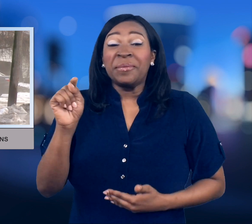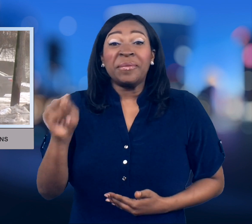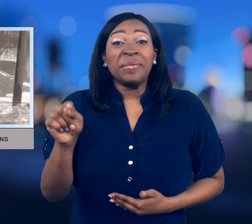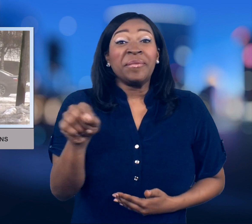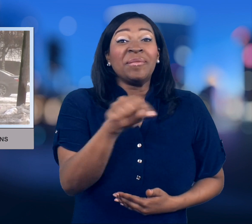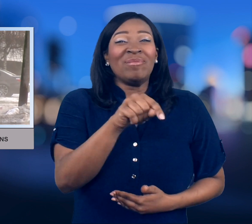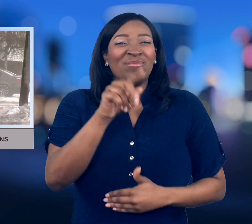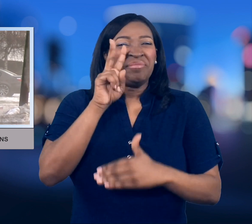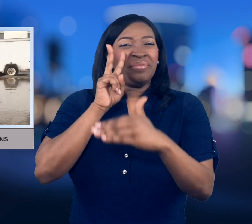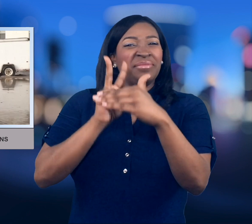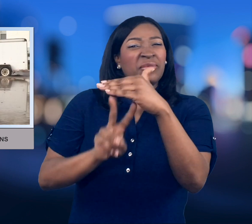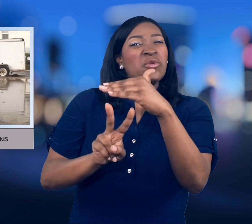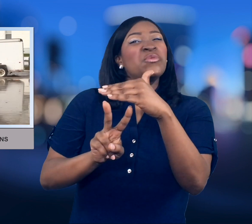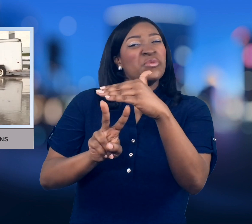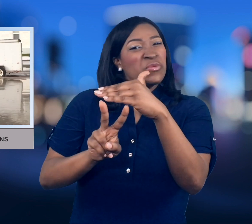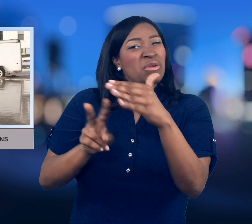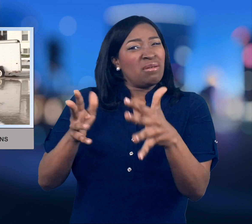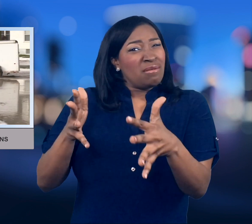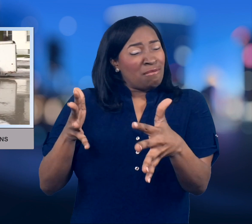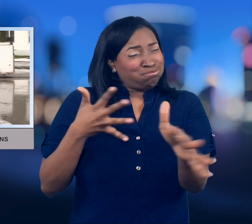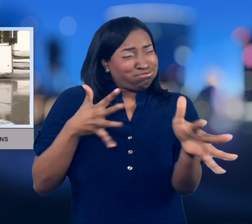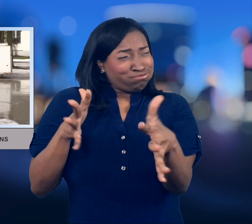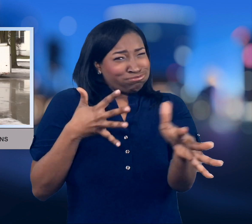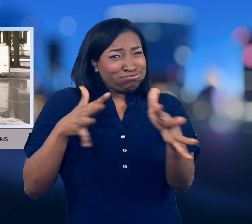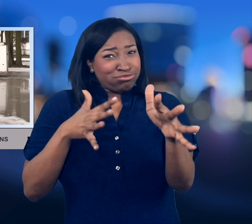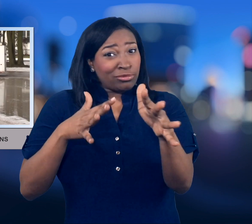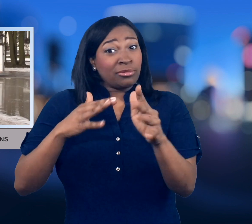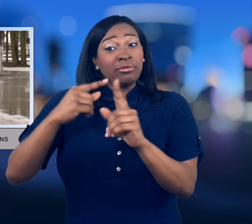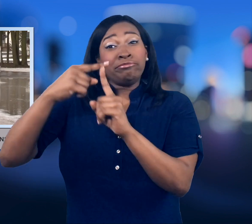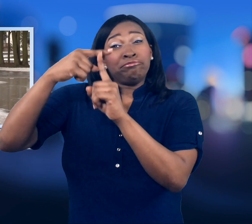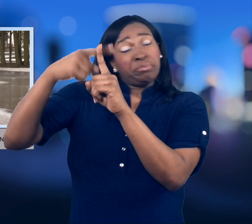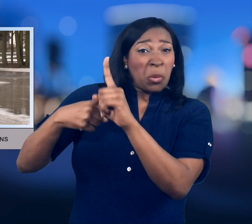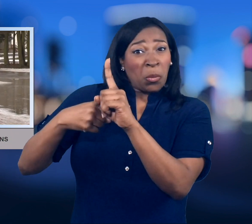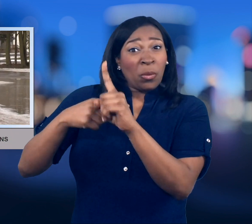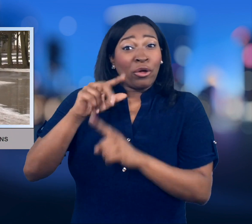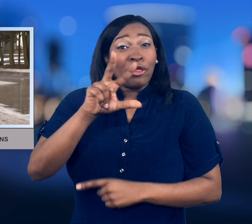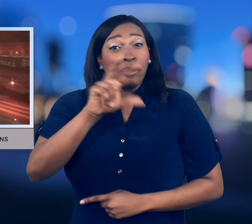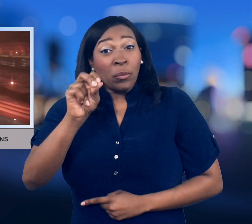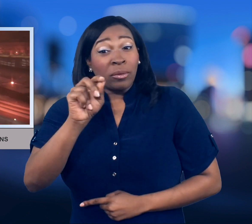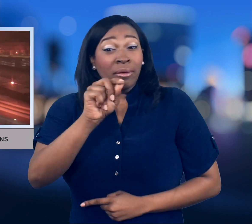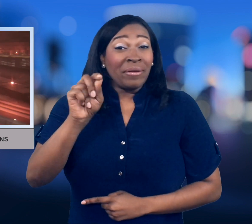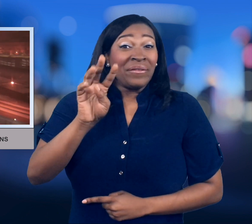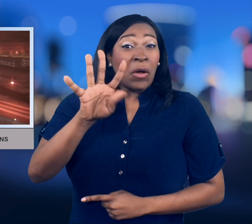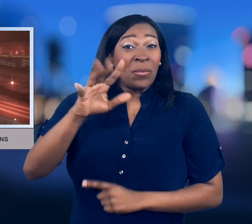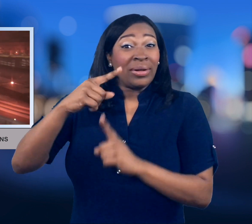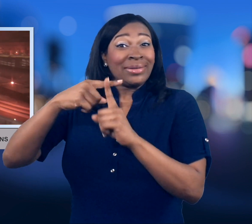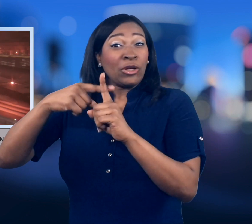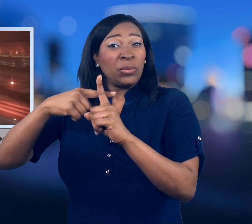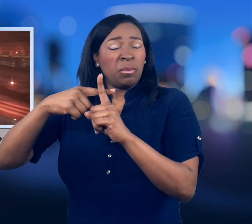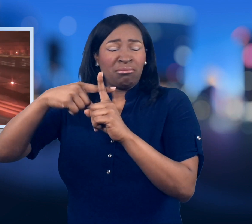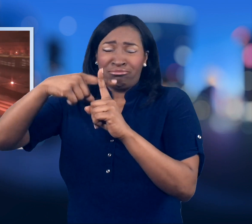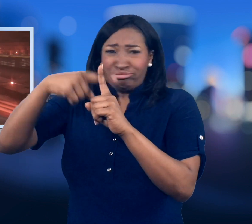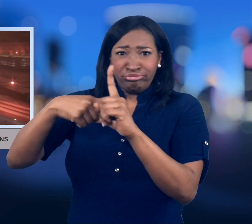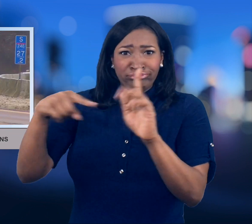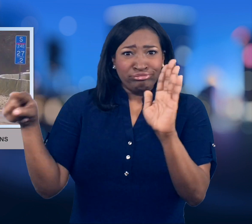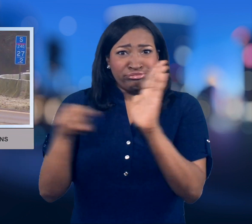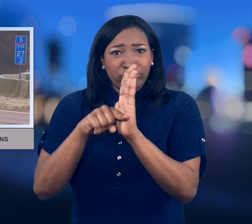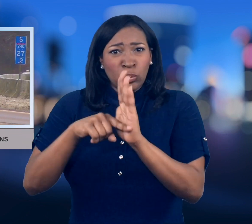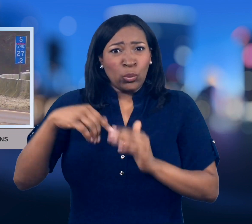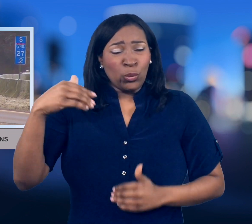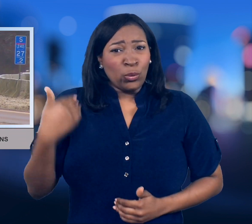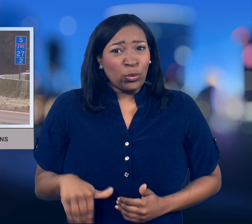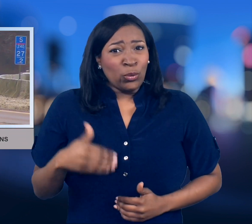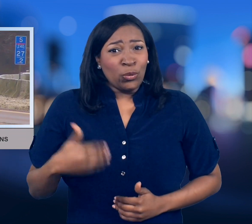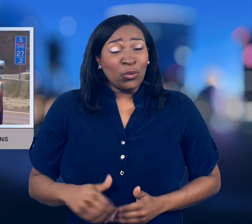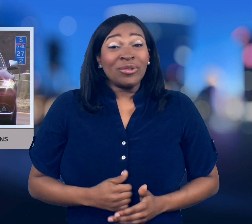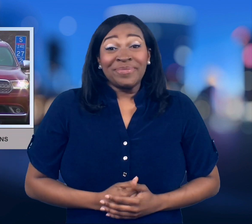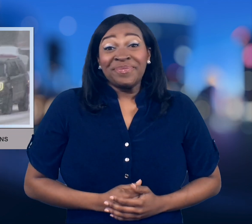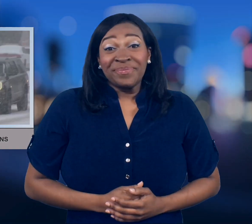Some areas could see wind chills of 30 to 45 degrees below zero.